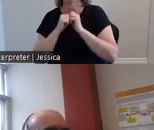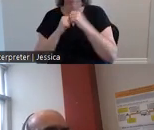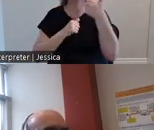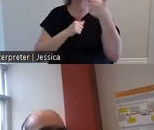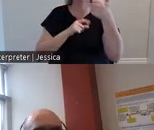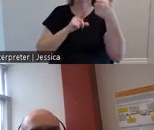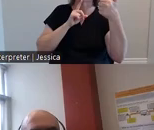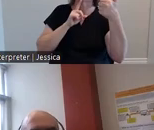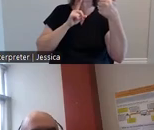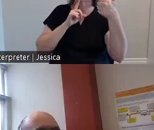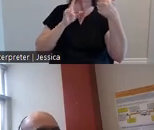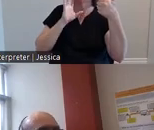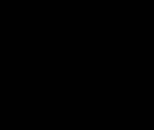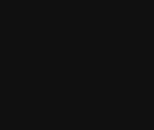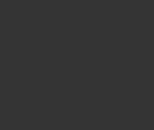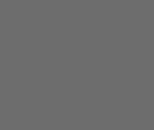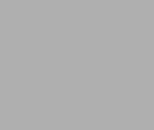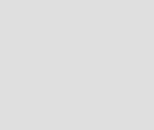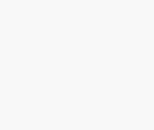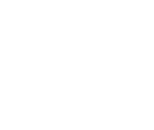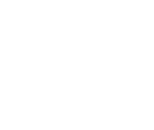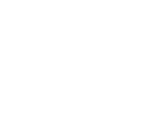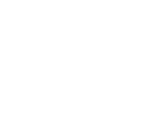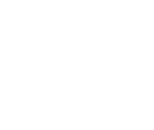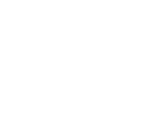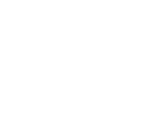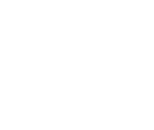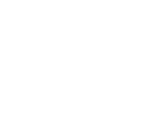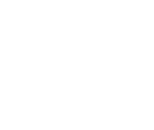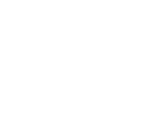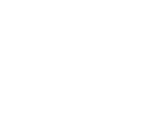(Mark Weiler) Great. Thank you, everyone.